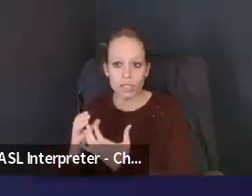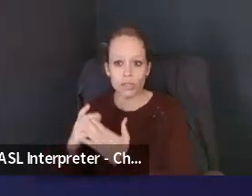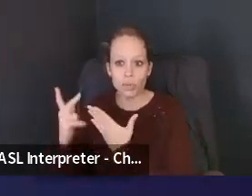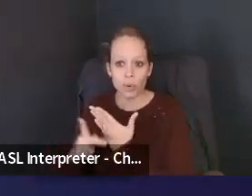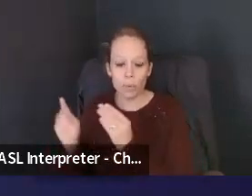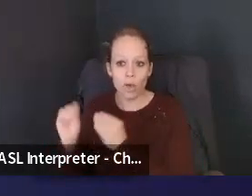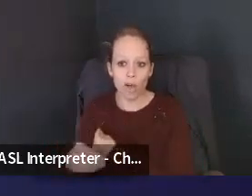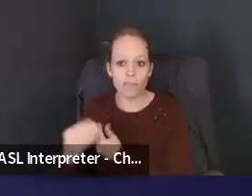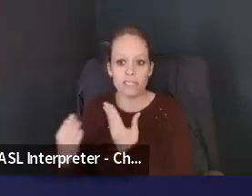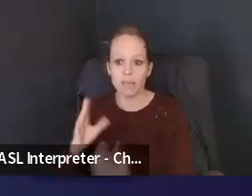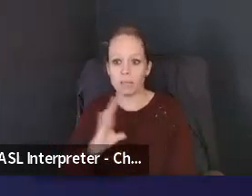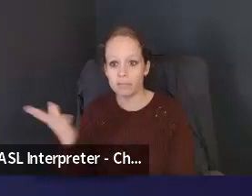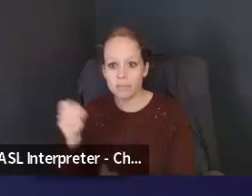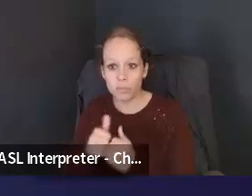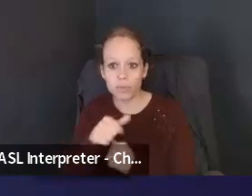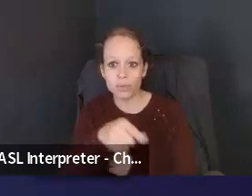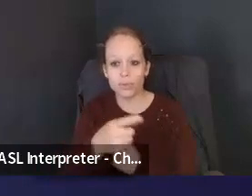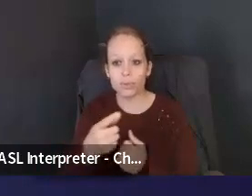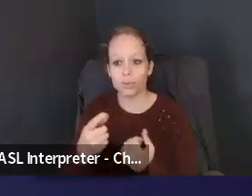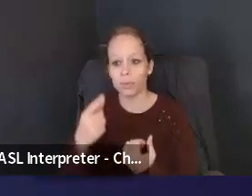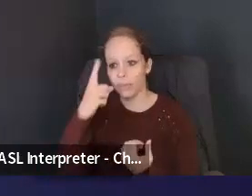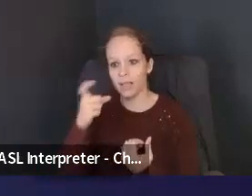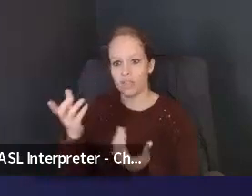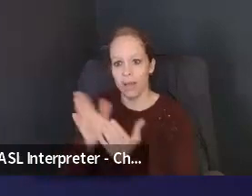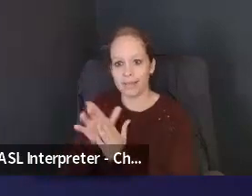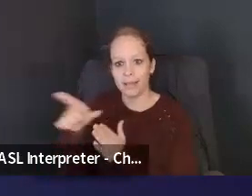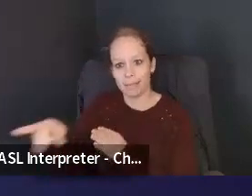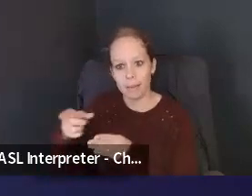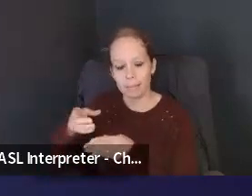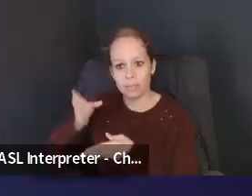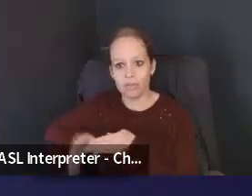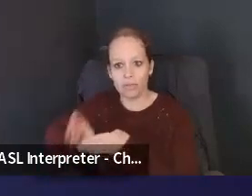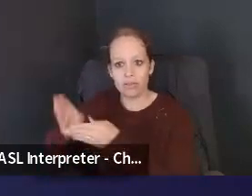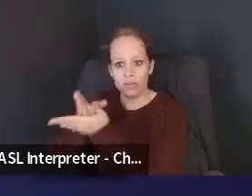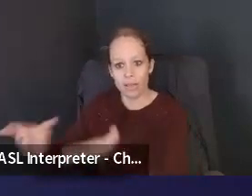very upset with you asking them to work late into the evenings the week that the proposal is due if